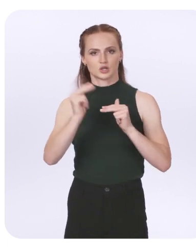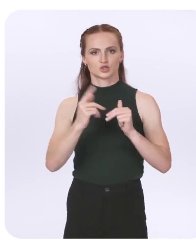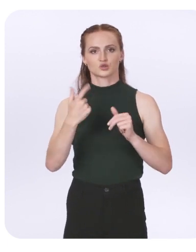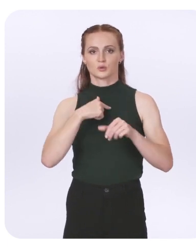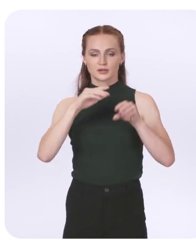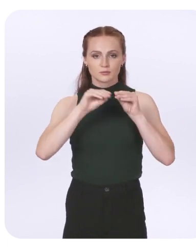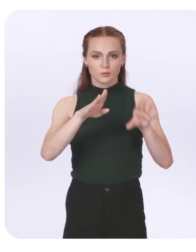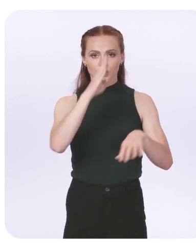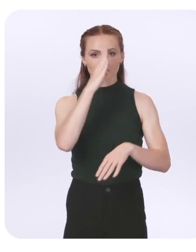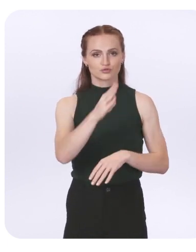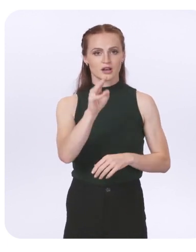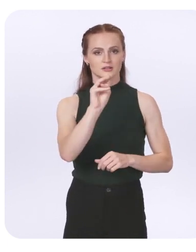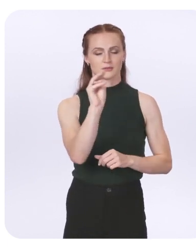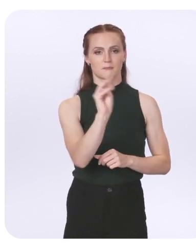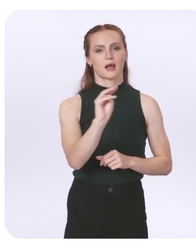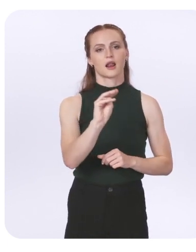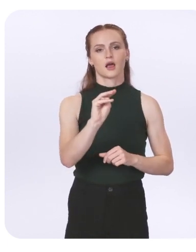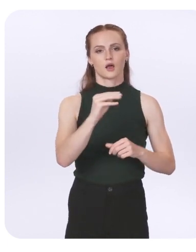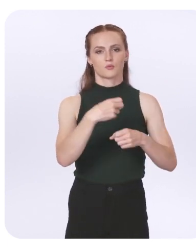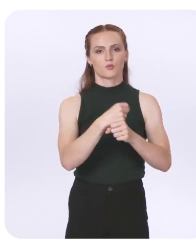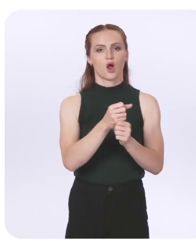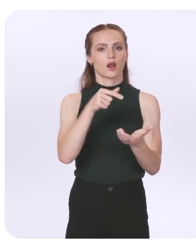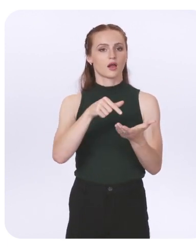using different release channels for different environments.